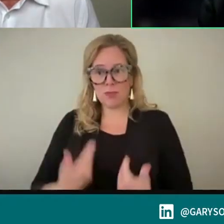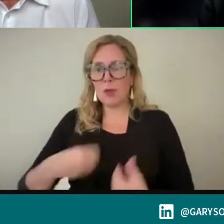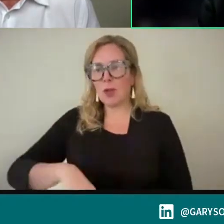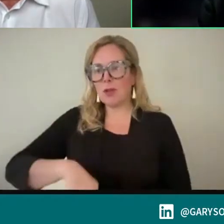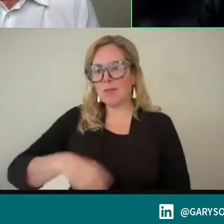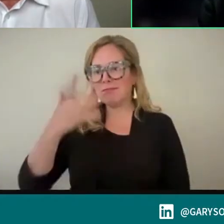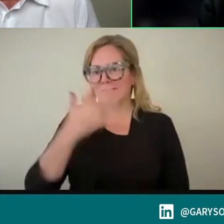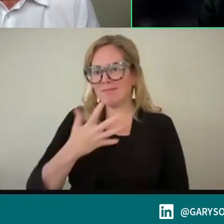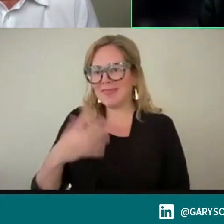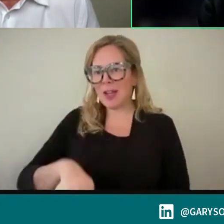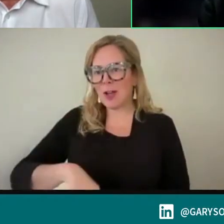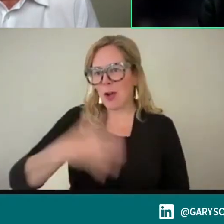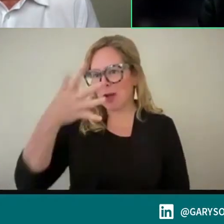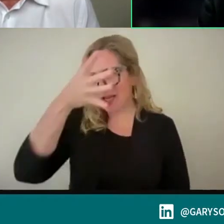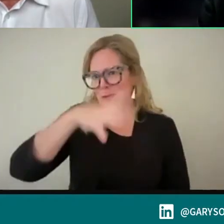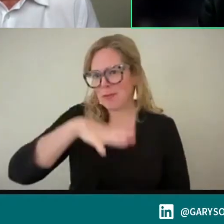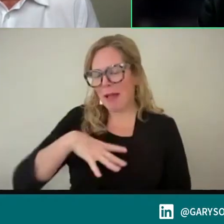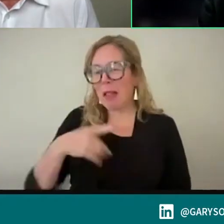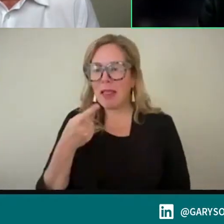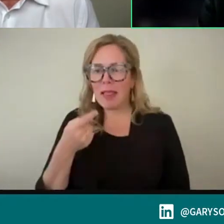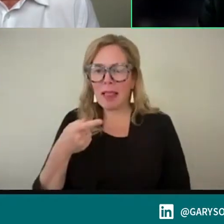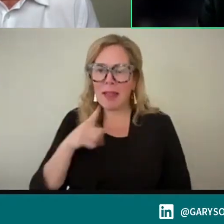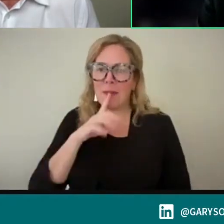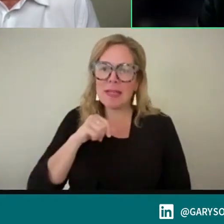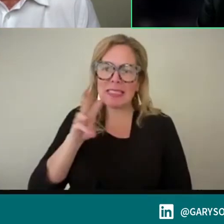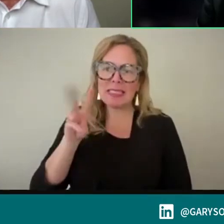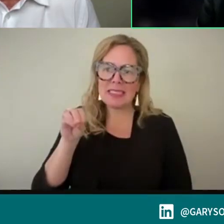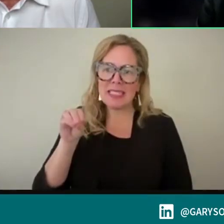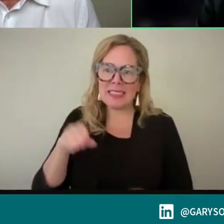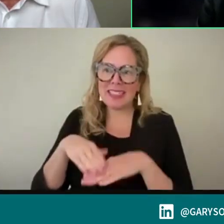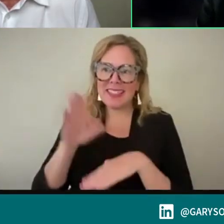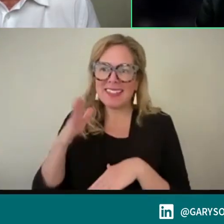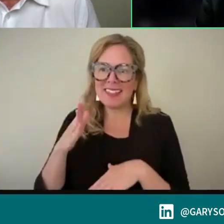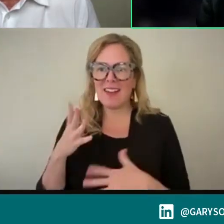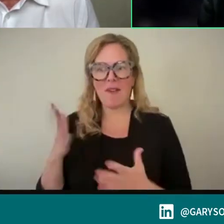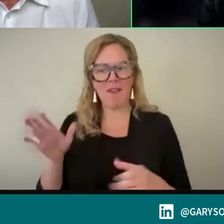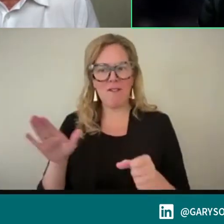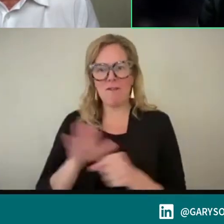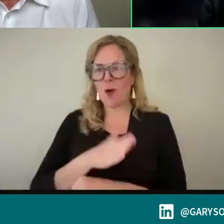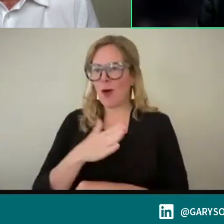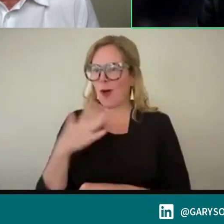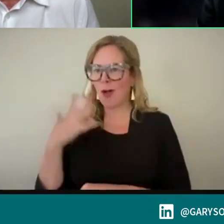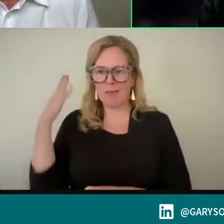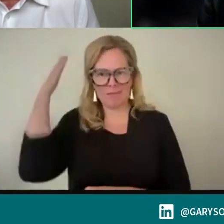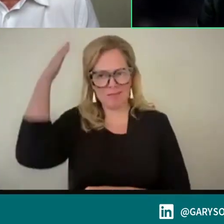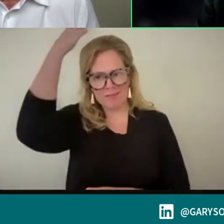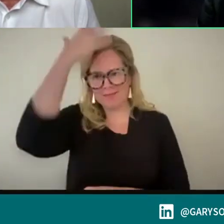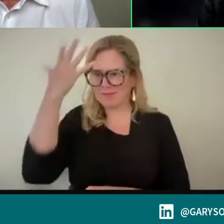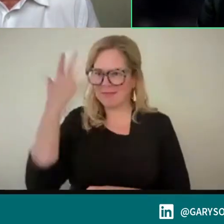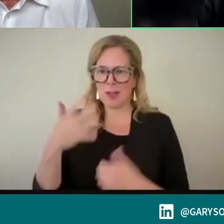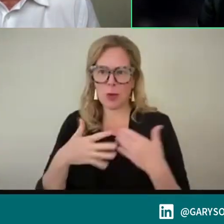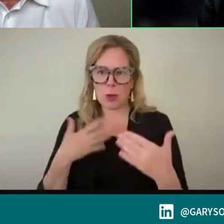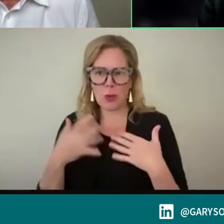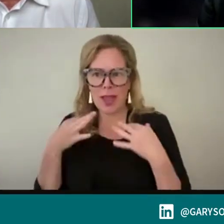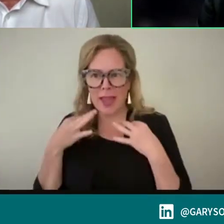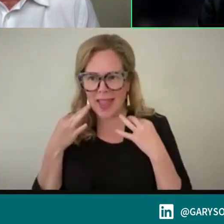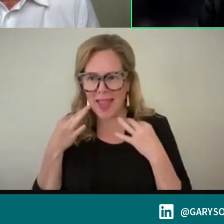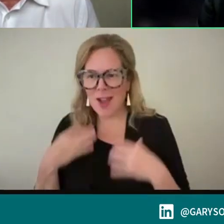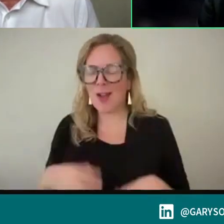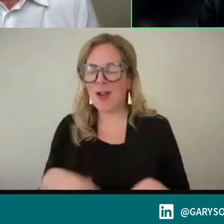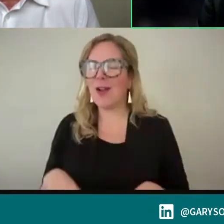plus 60, enjoying a full head of gray hair, I have on a blue shirt and a dark jacket. I